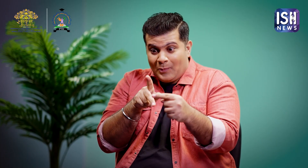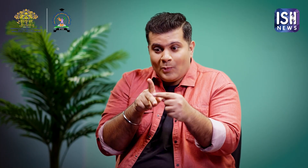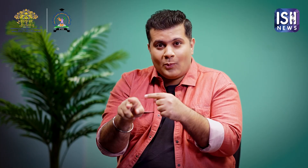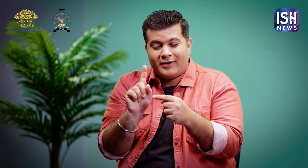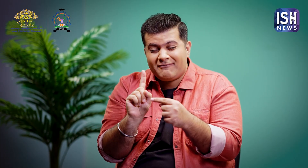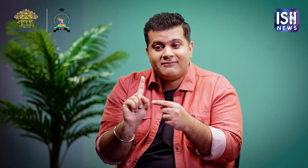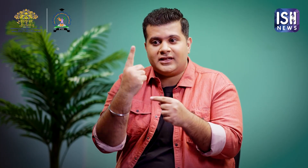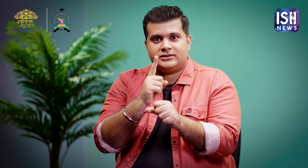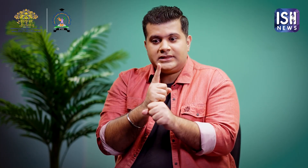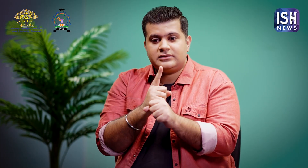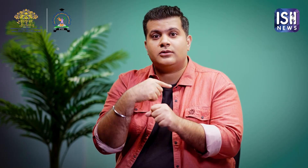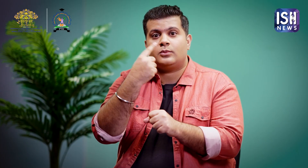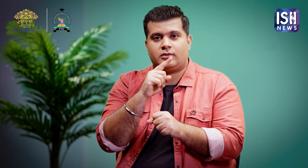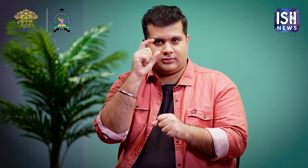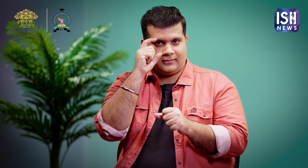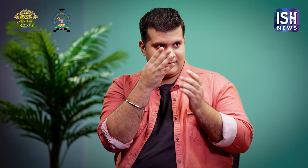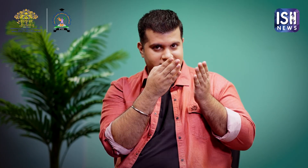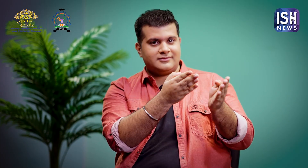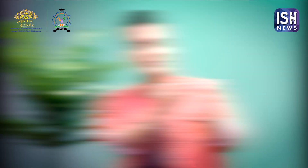After its inception, you, Sibaji, became the first teacher to lead these efforts.